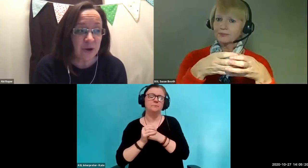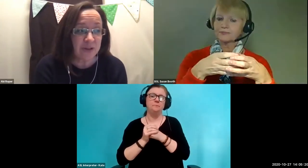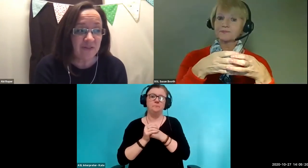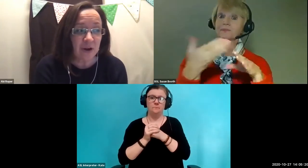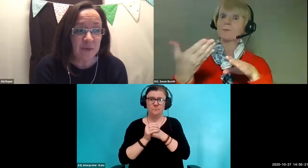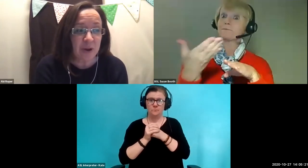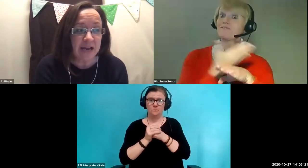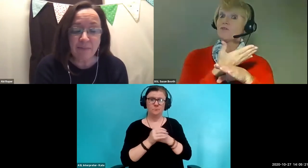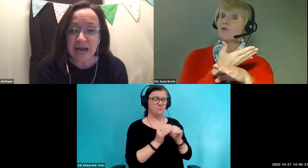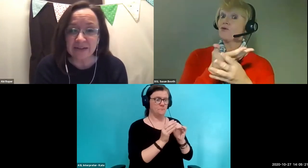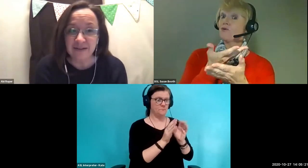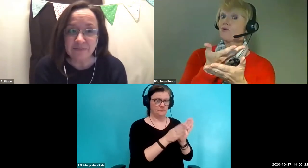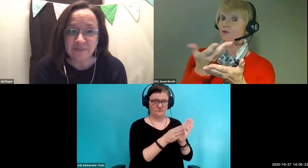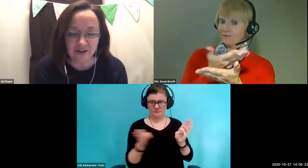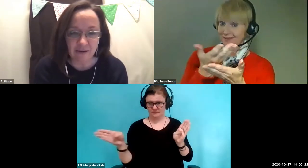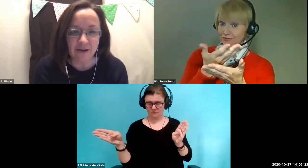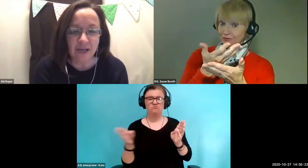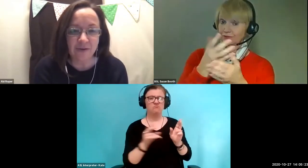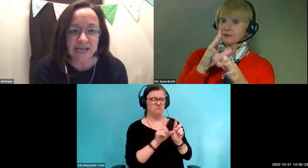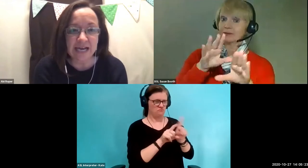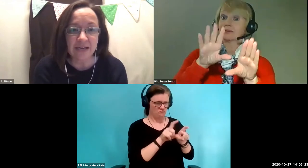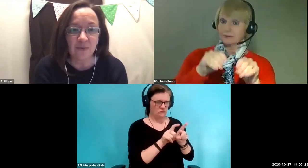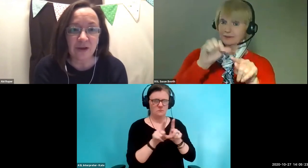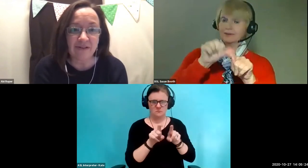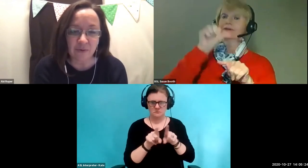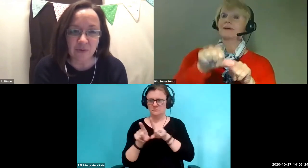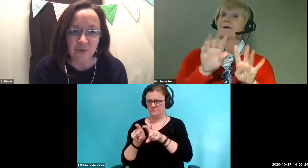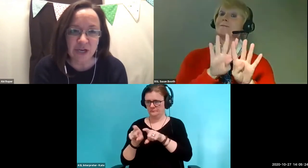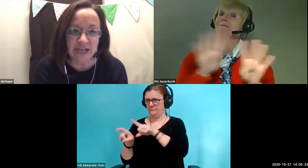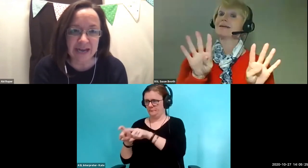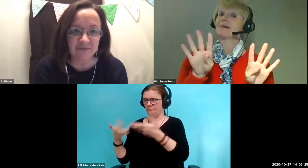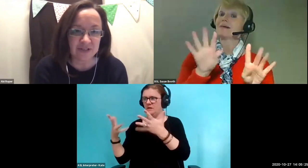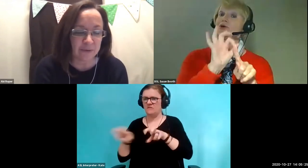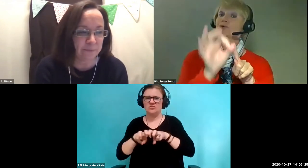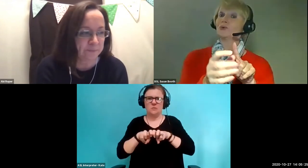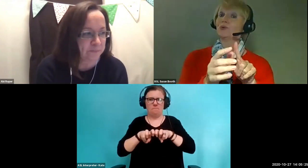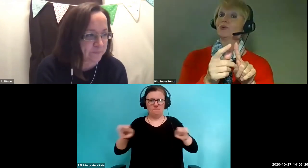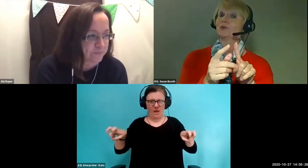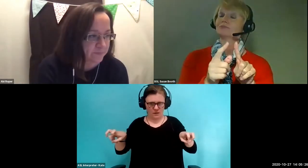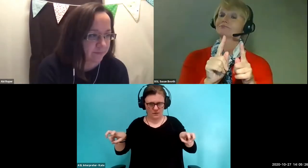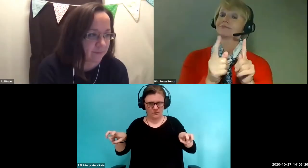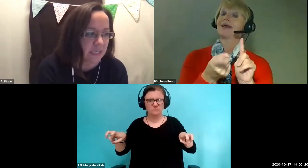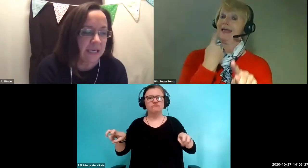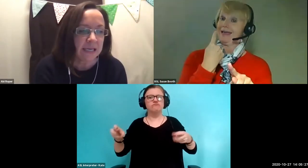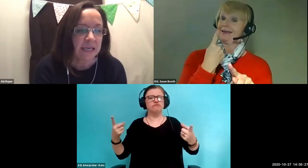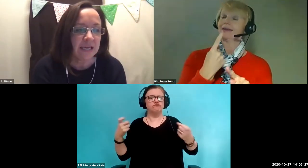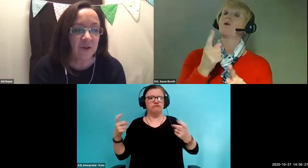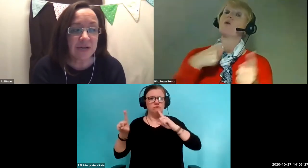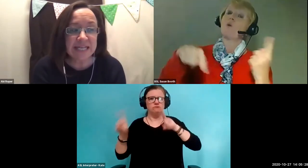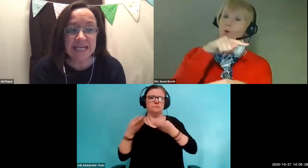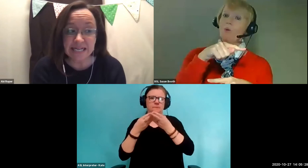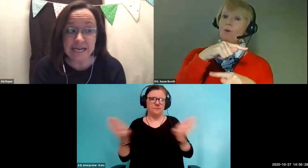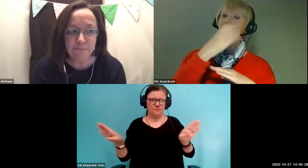be followed by a panel style Q&A where everyone will turn their cameras on if you're an attendee